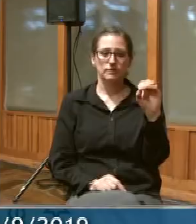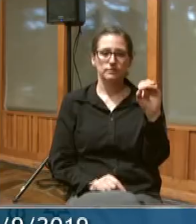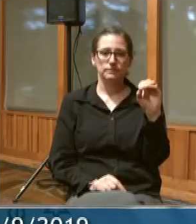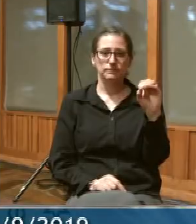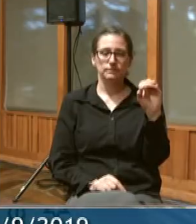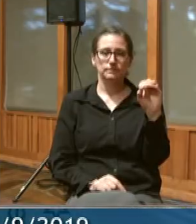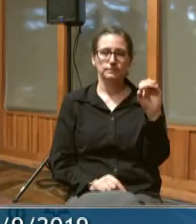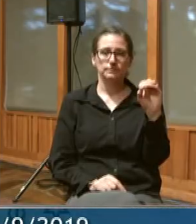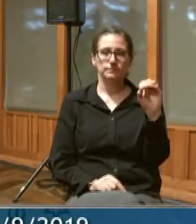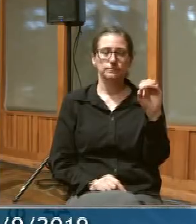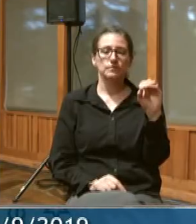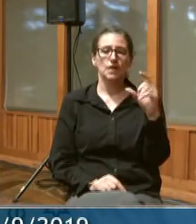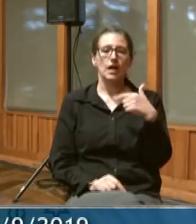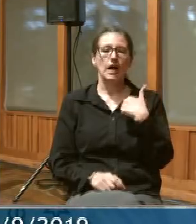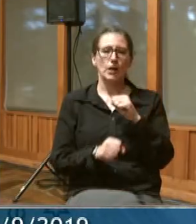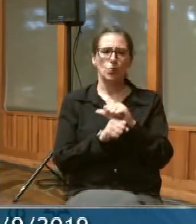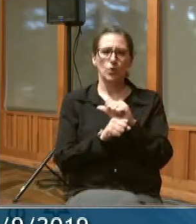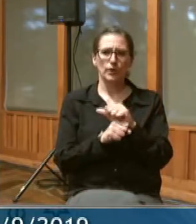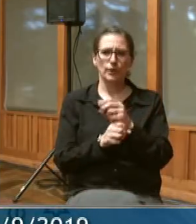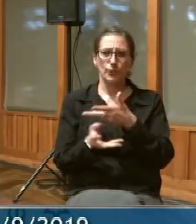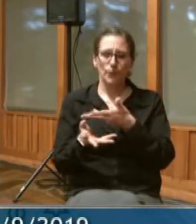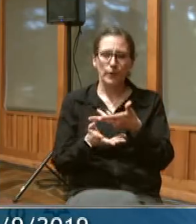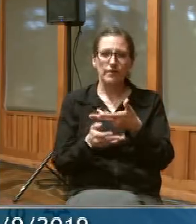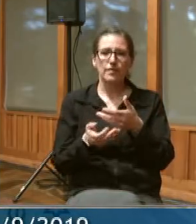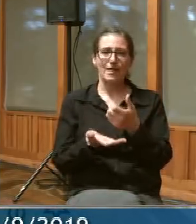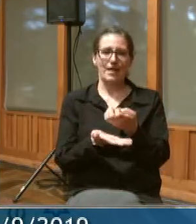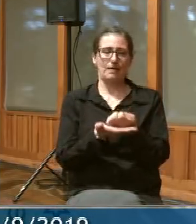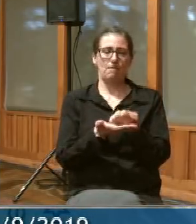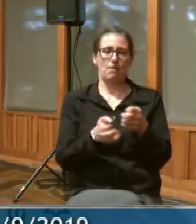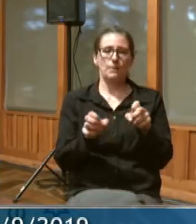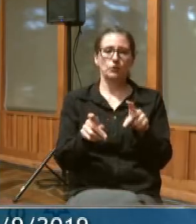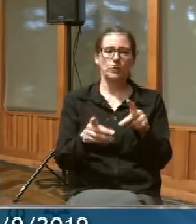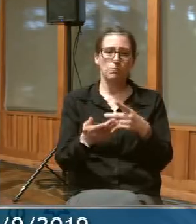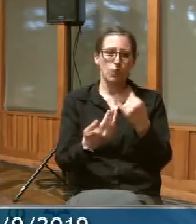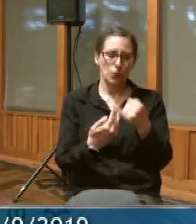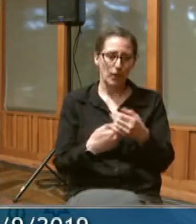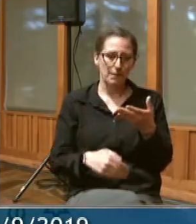[AUDIO NOT UNDERSTANDABLE] I WORK AS A CAREER COOK AT